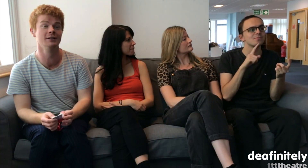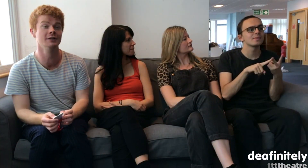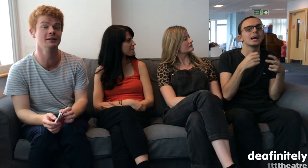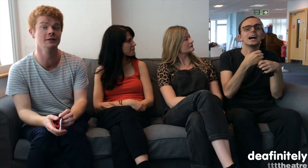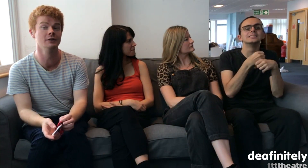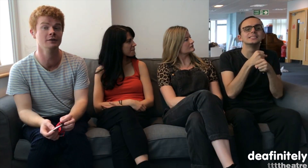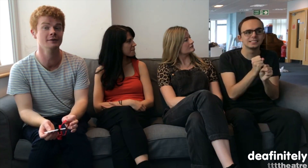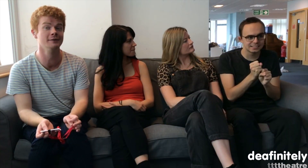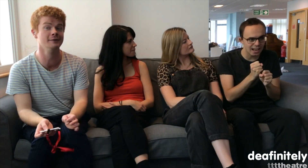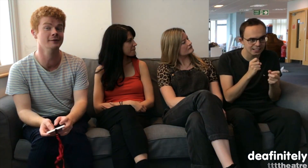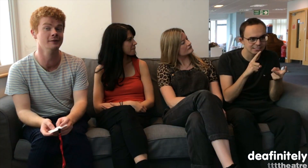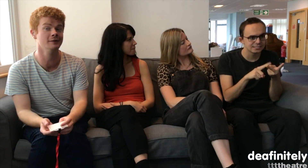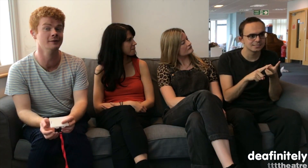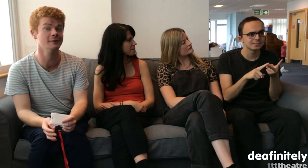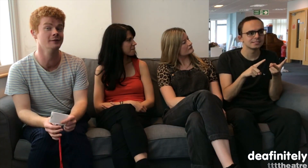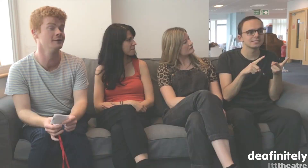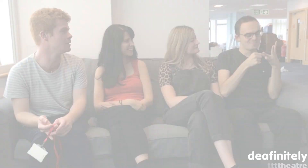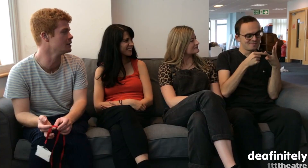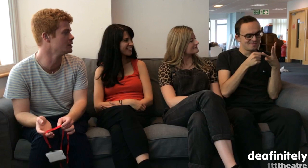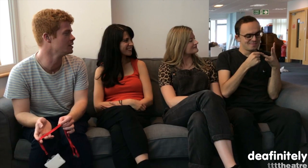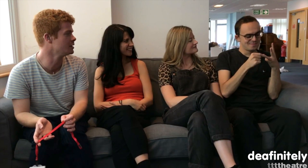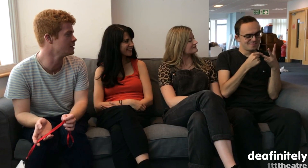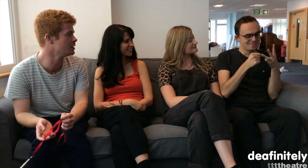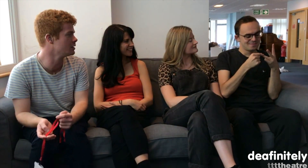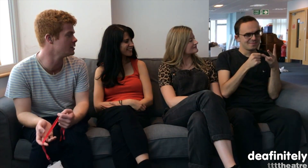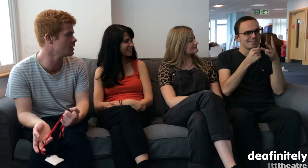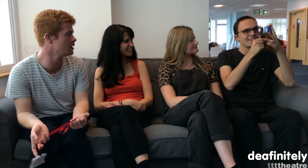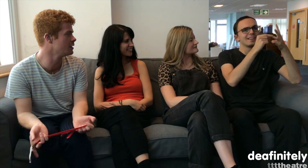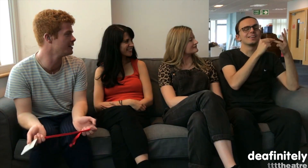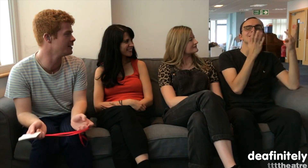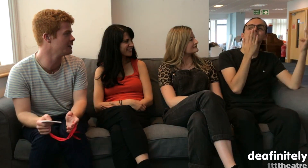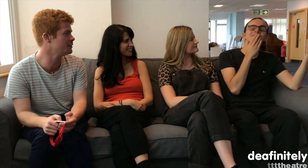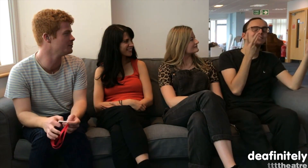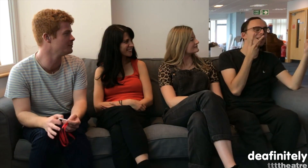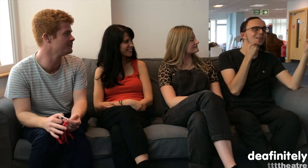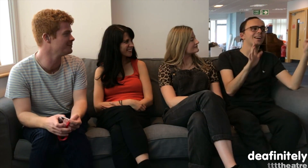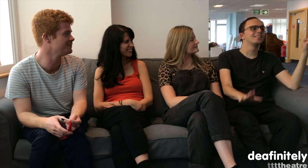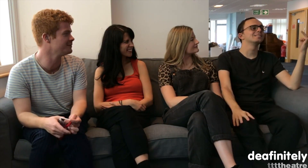intense and what could be the third one